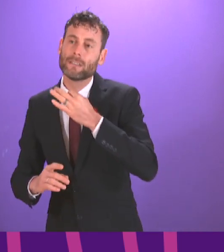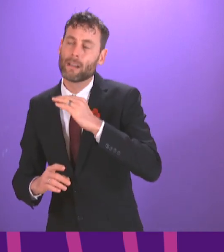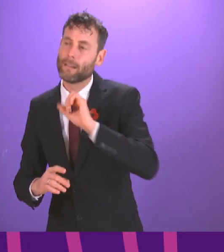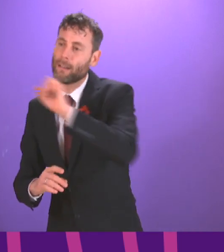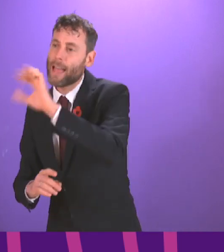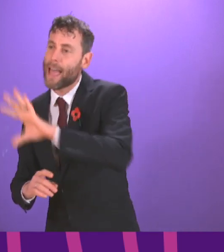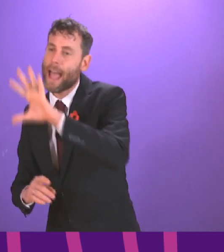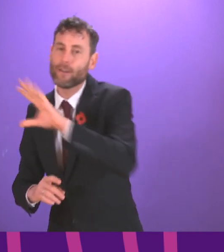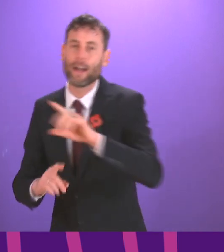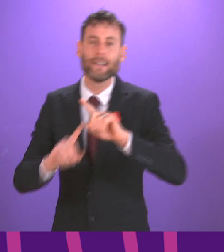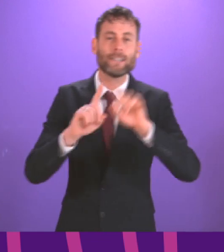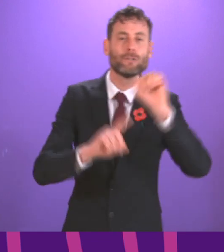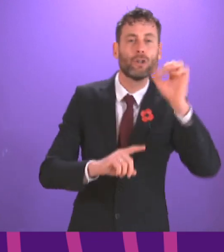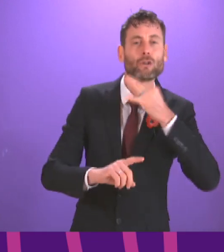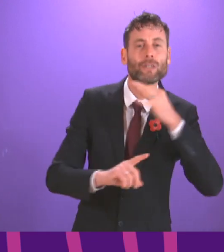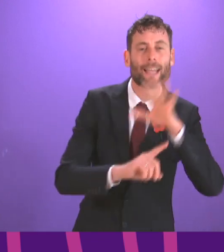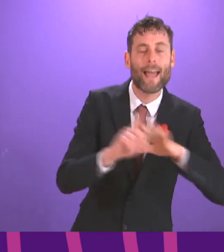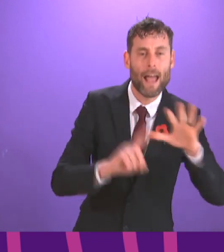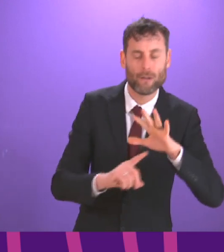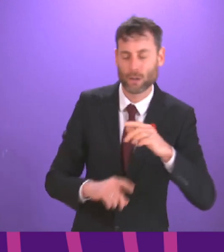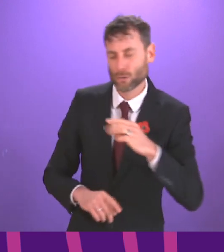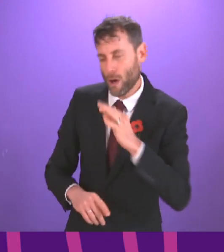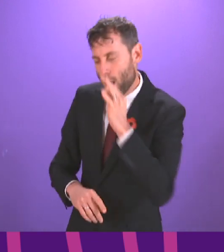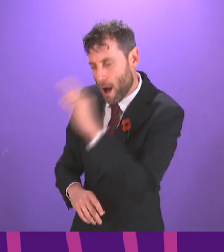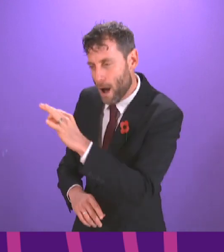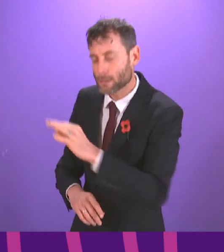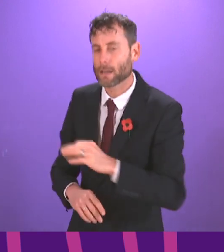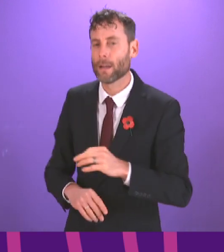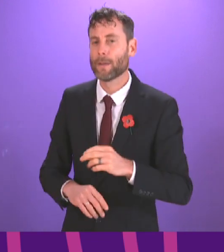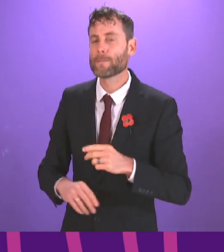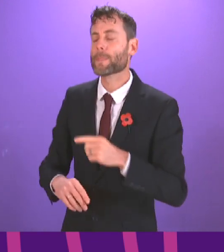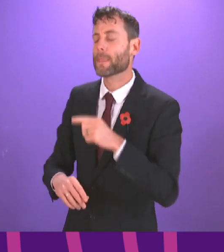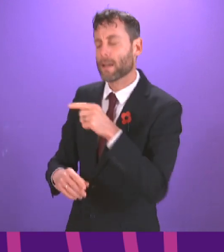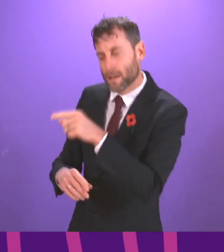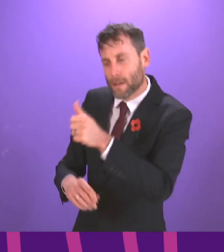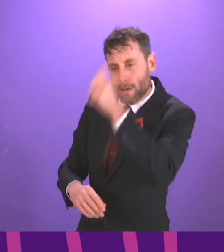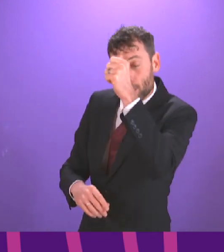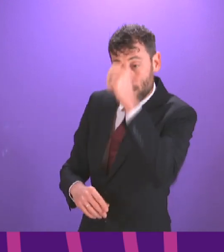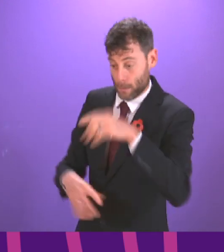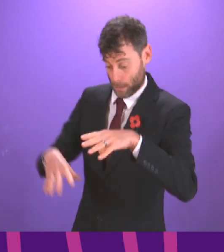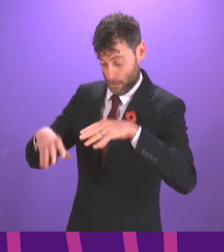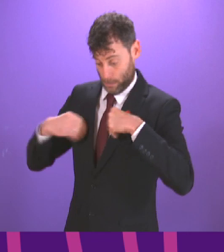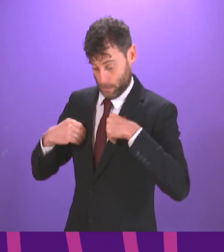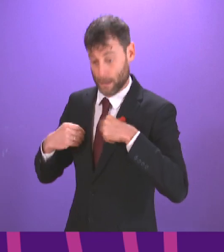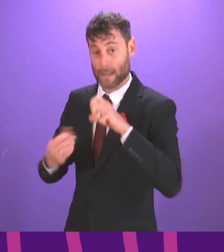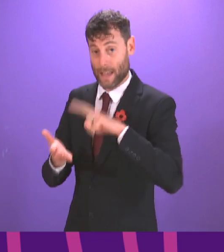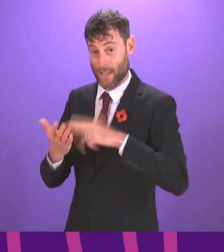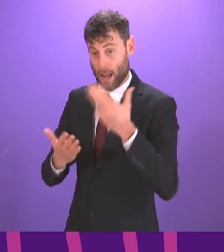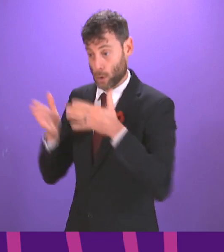now tell us how high might the true risk have been of putting known Covid-positive patients into care homes?